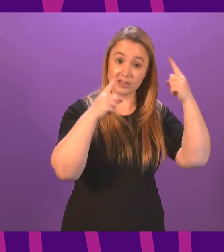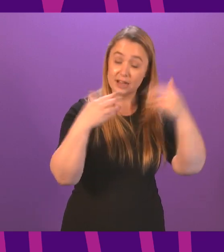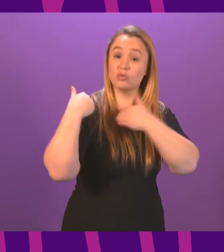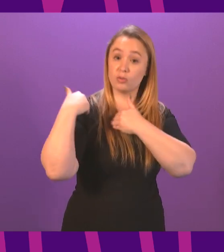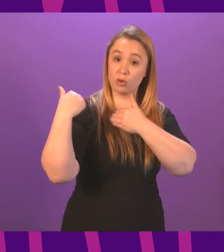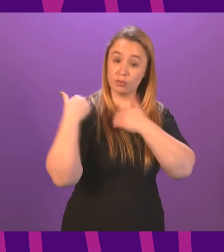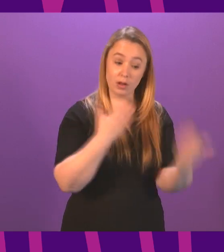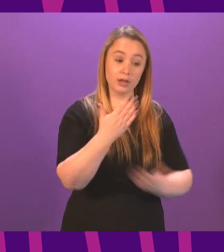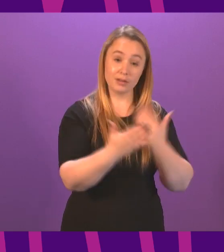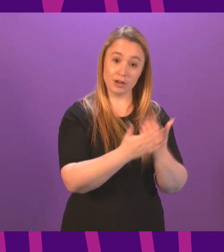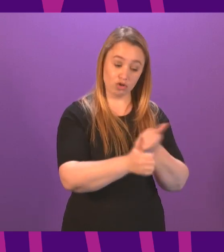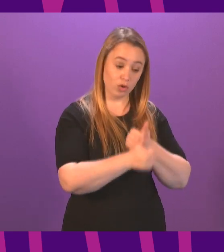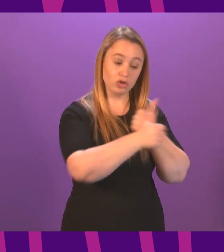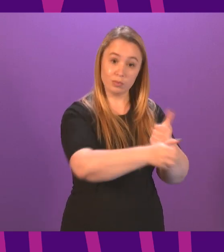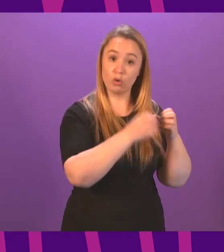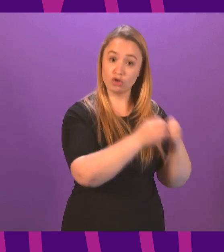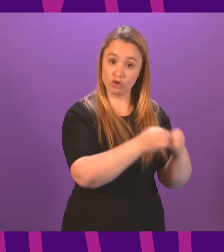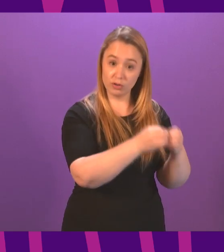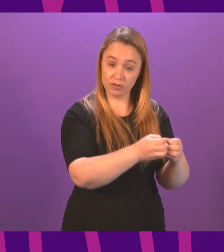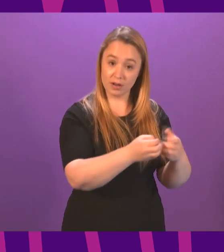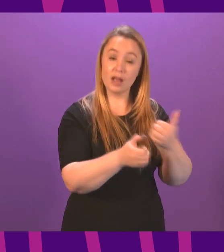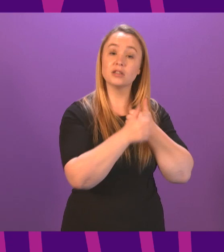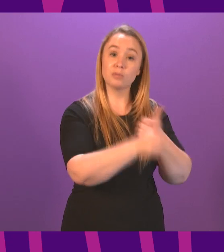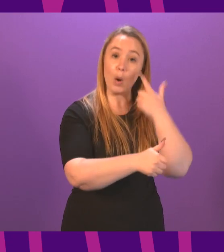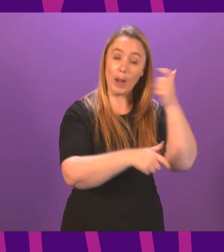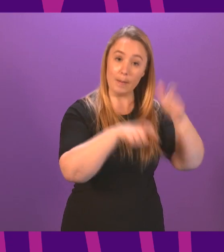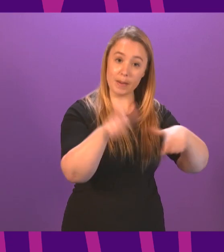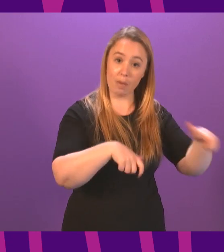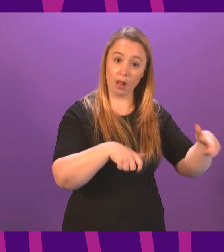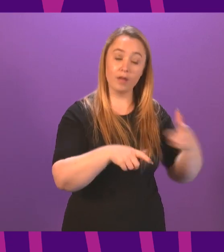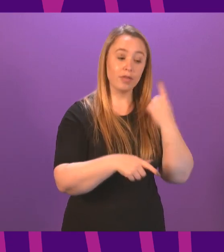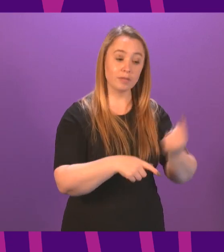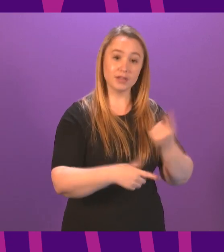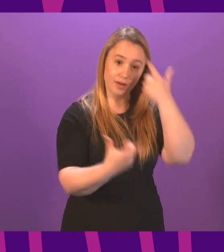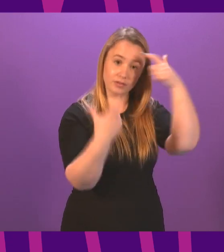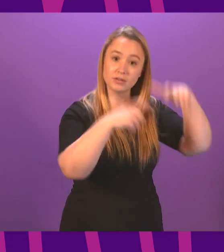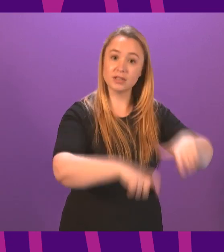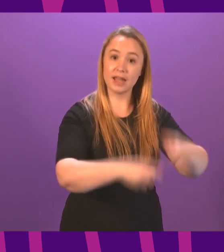young people who will be staying on campus over the Christmas period. That is important